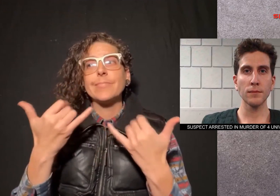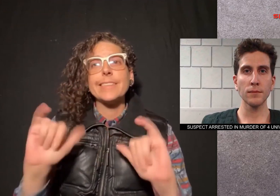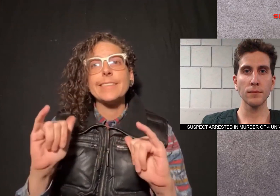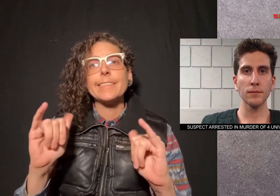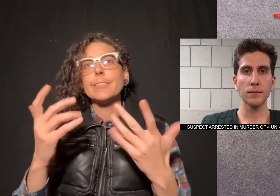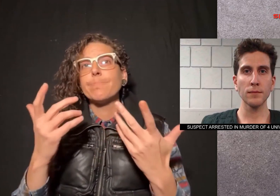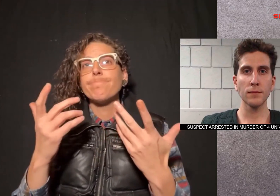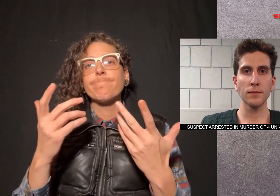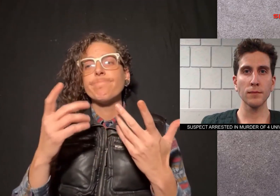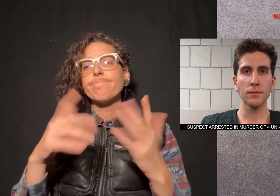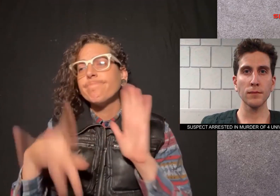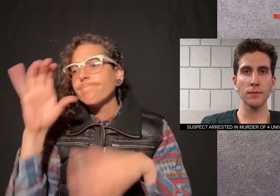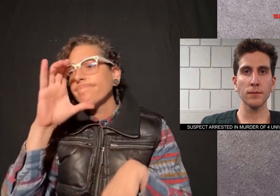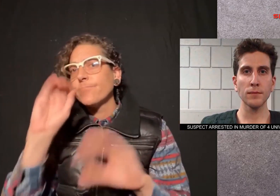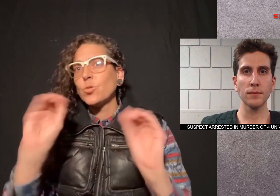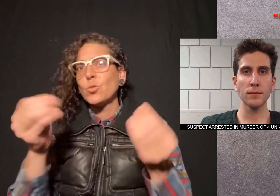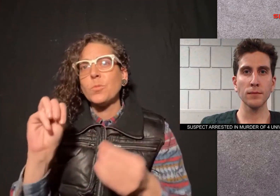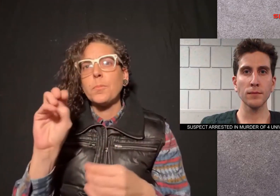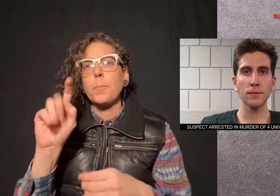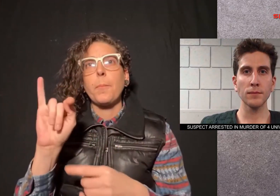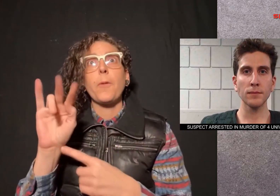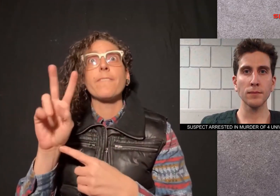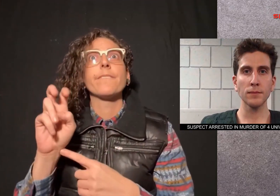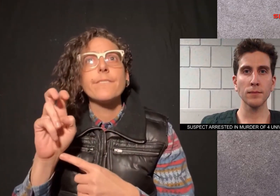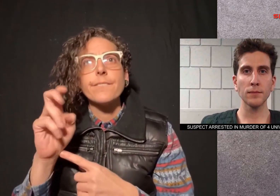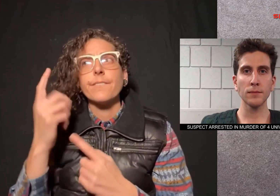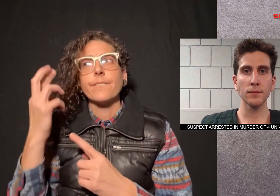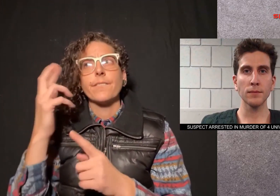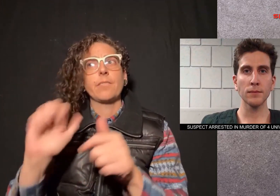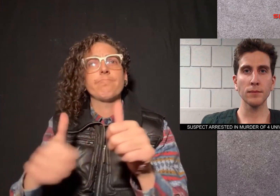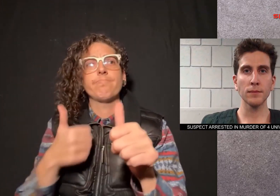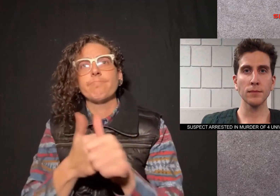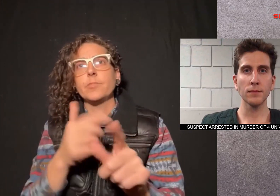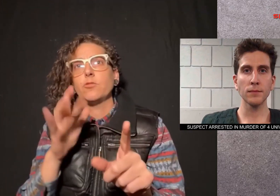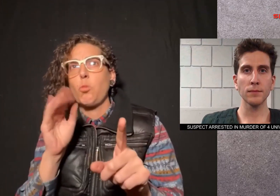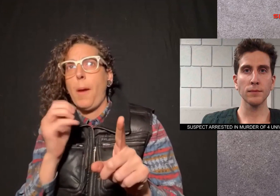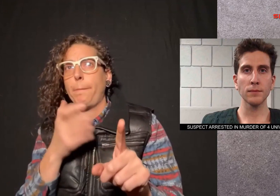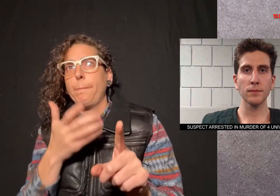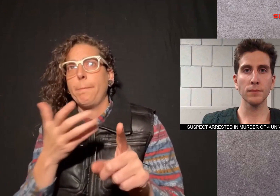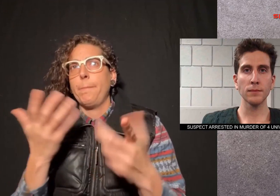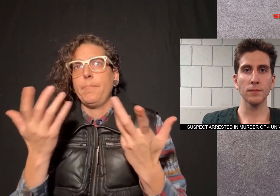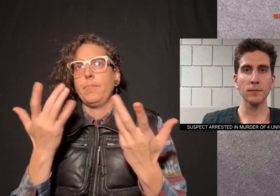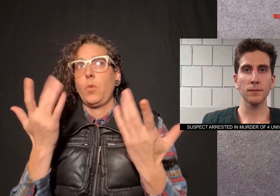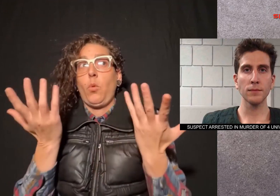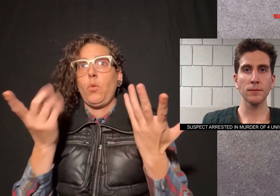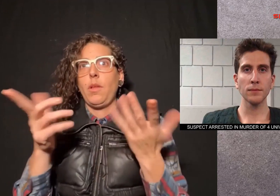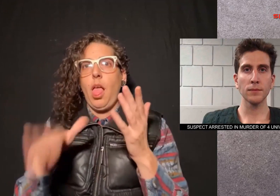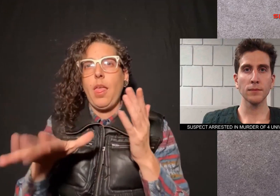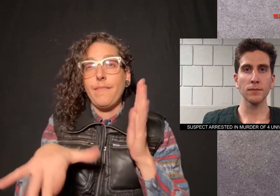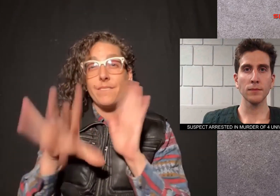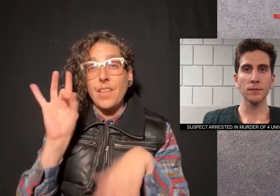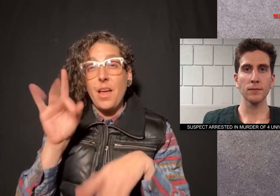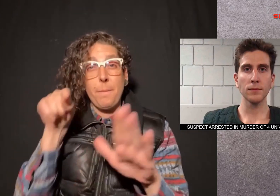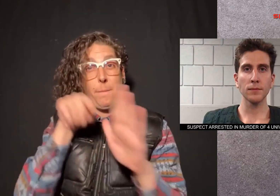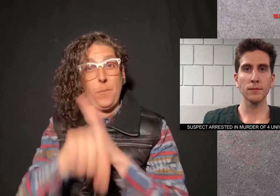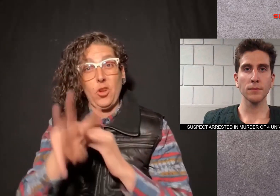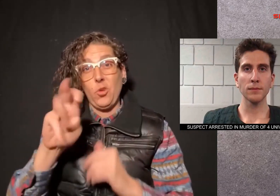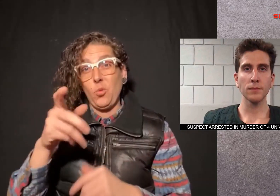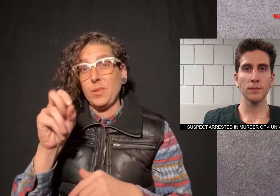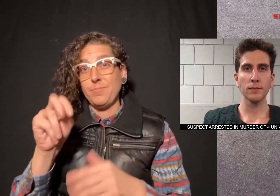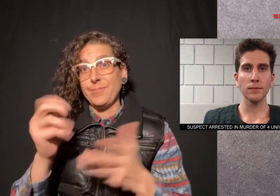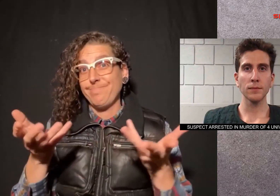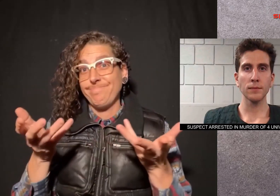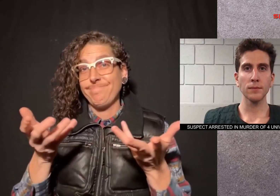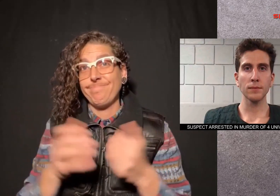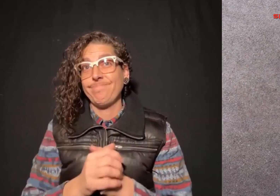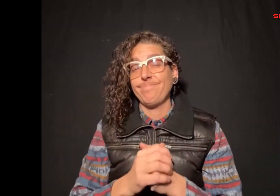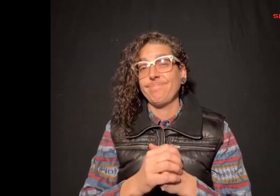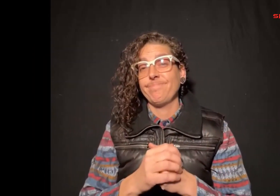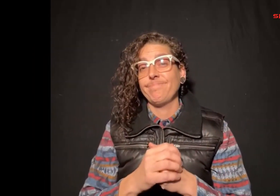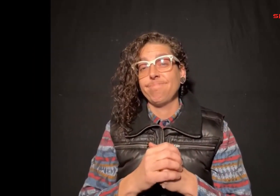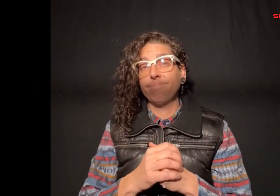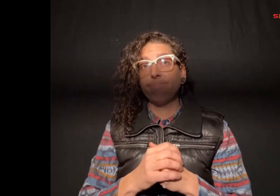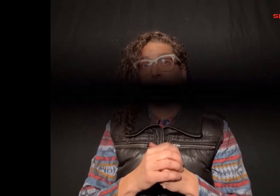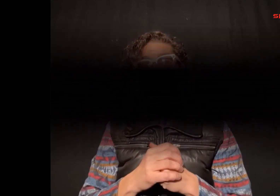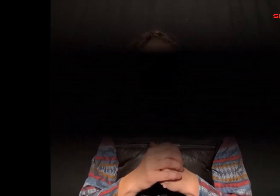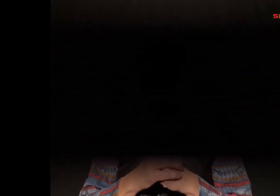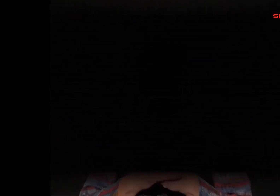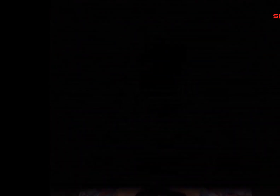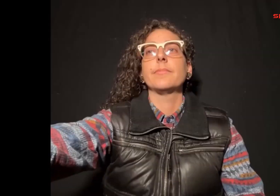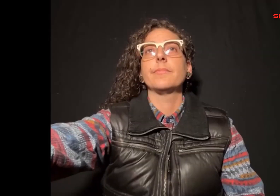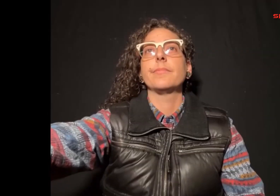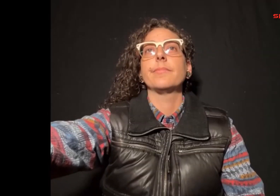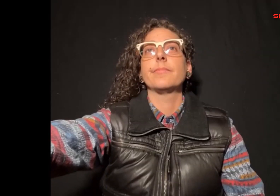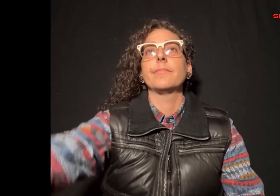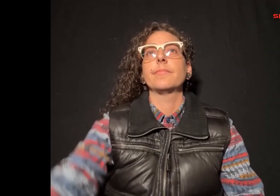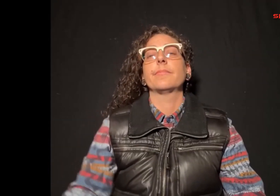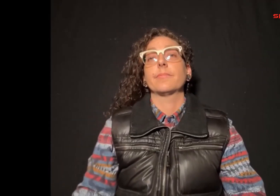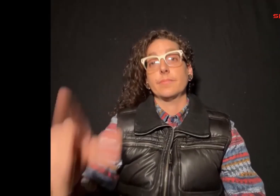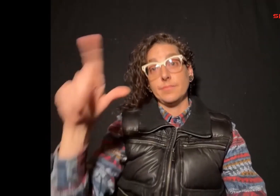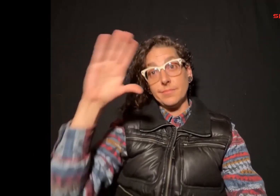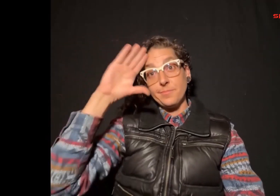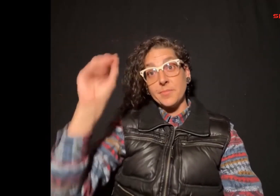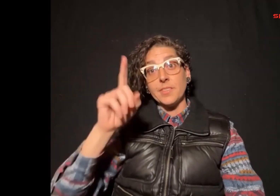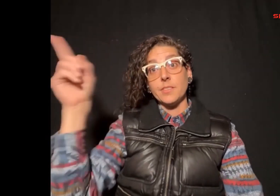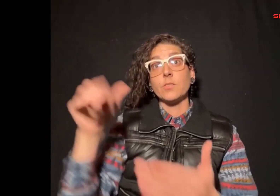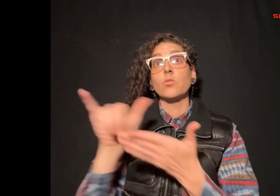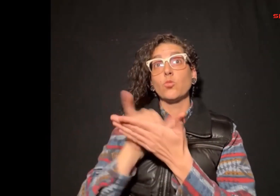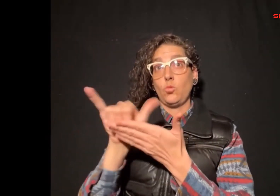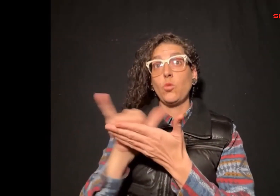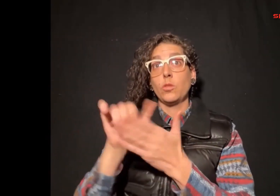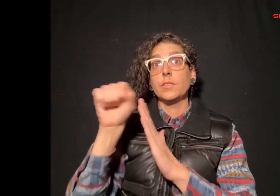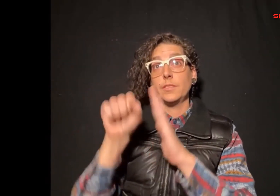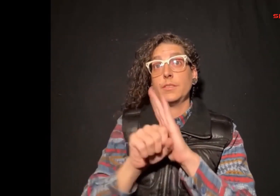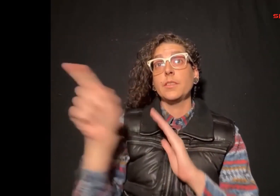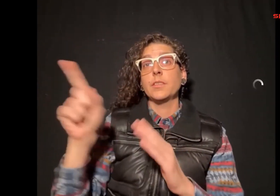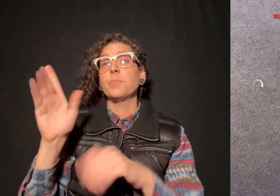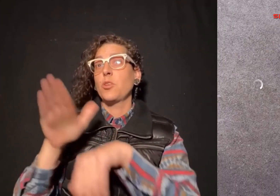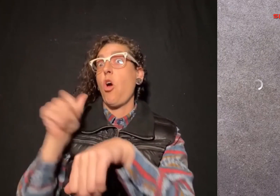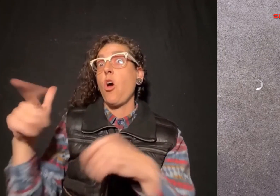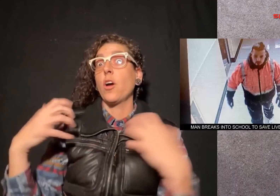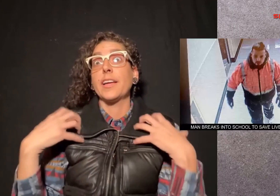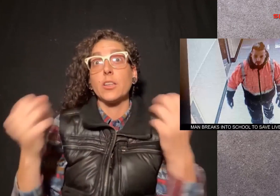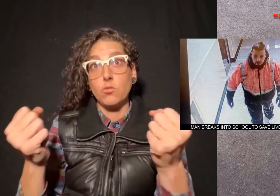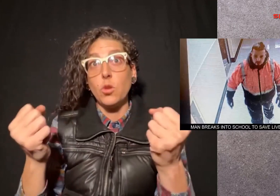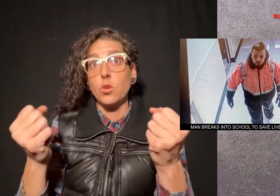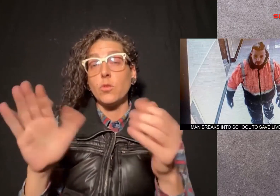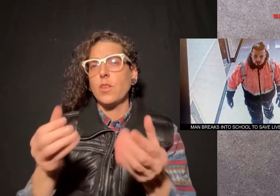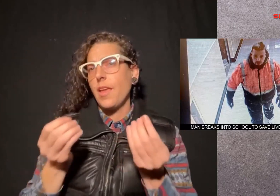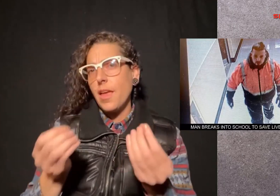say they still have no motive for the crime nor have they found the murder weapon